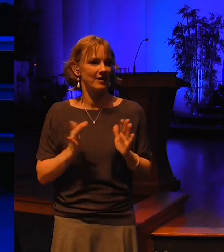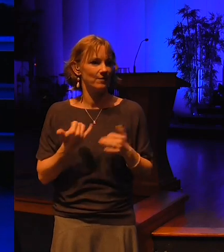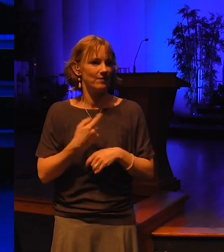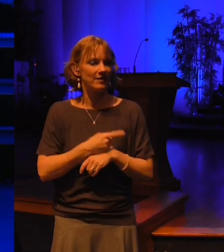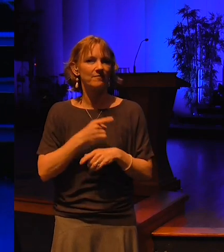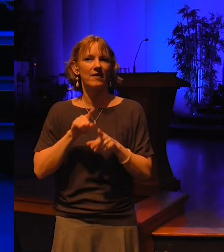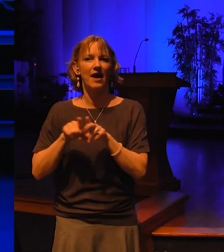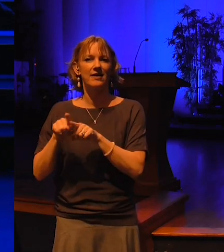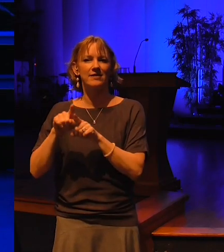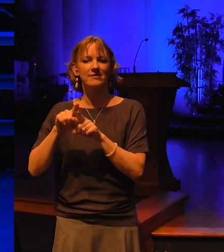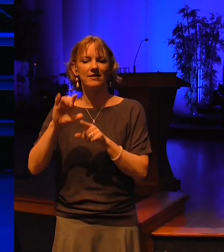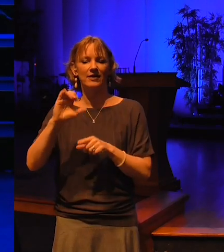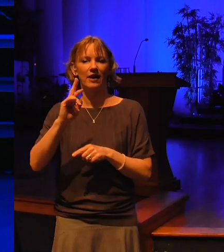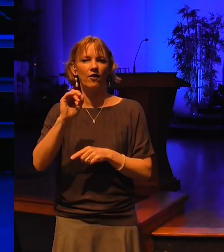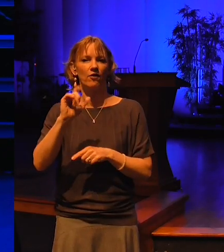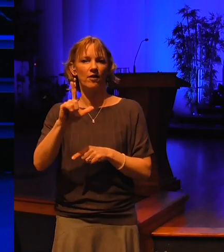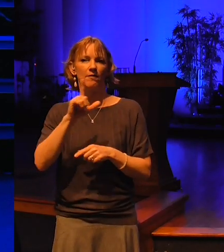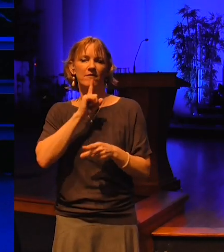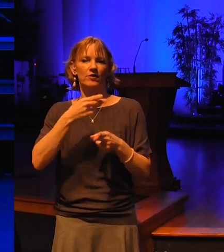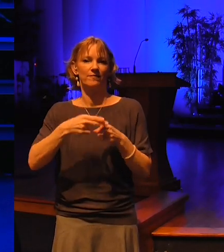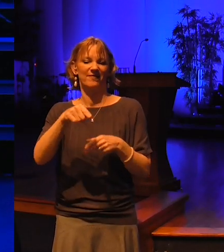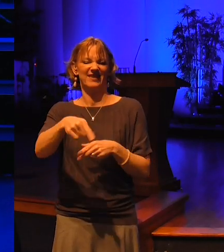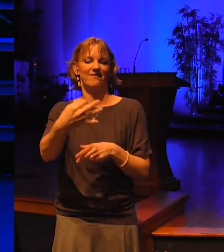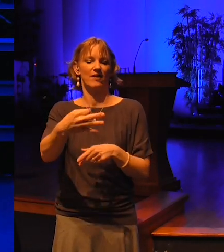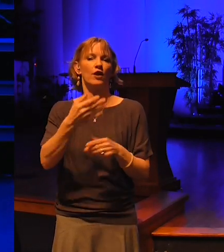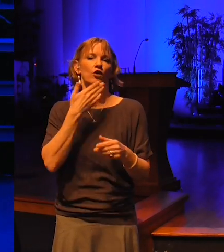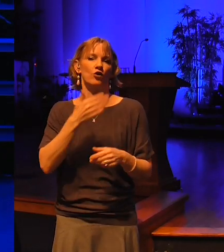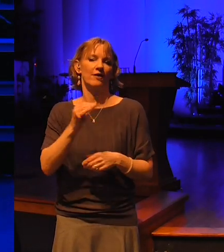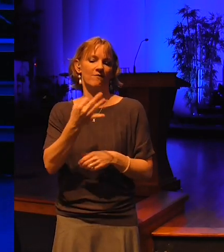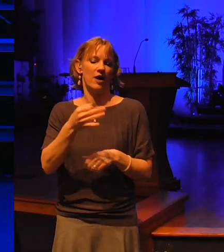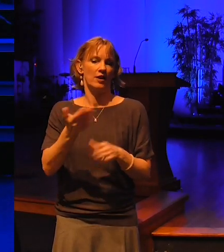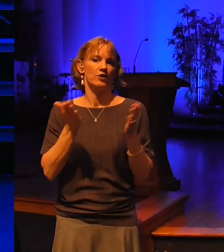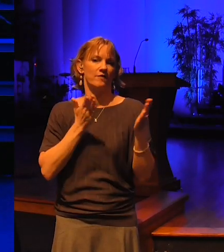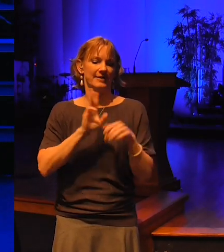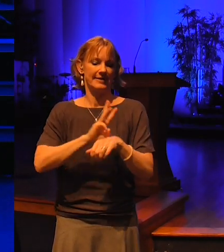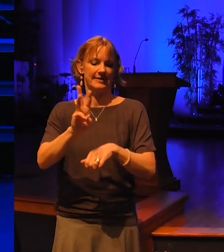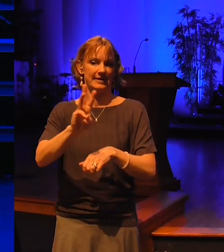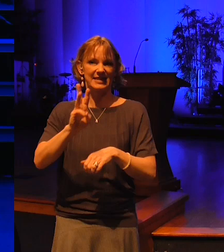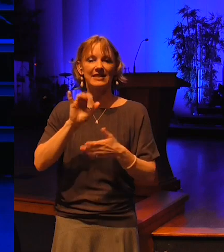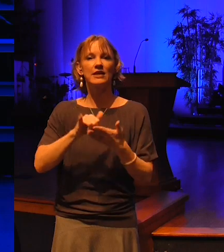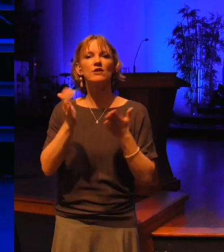Friday this Friday at 6 um that's the service of all of them throughout the year people come